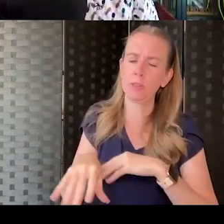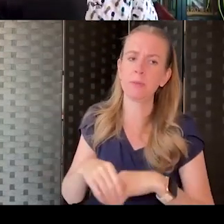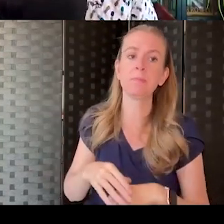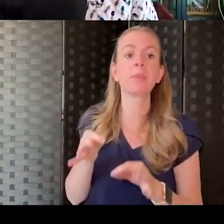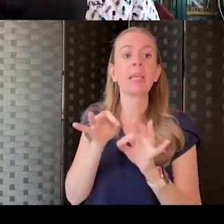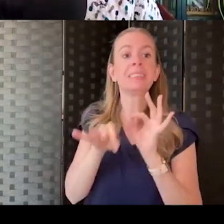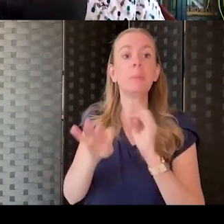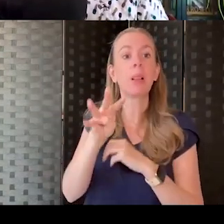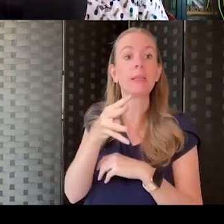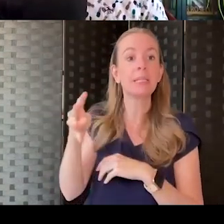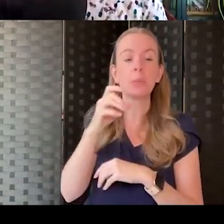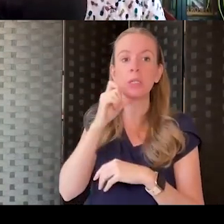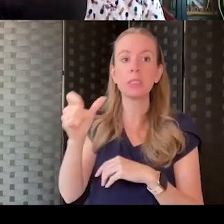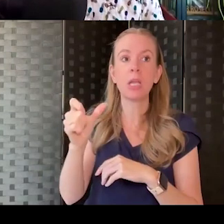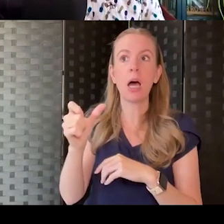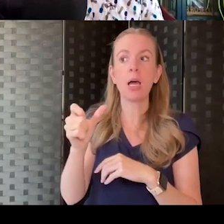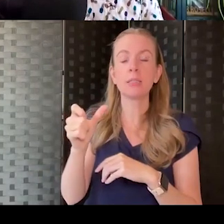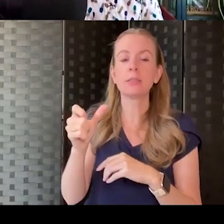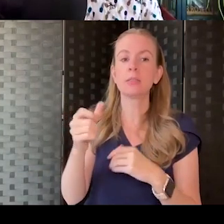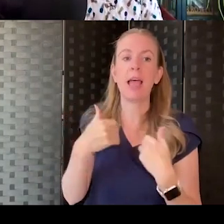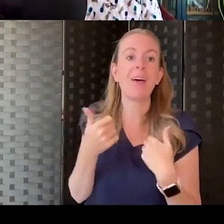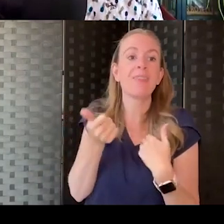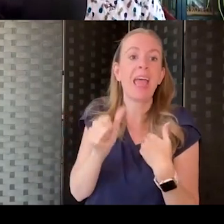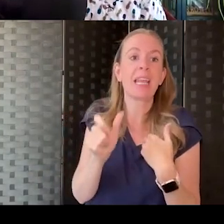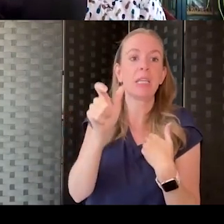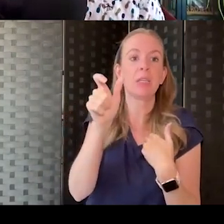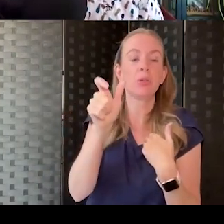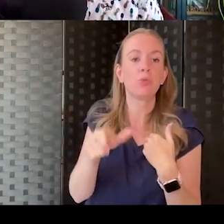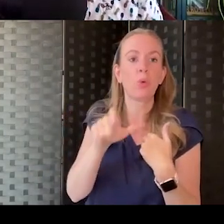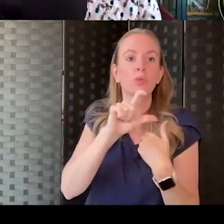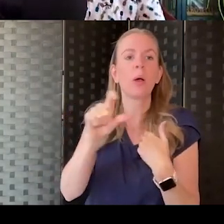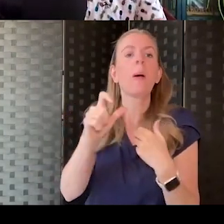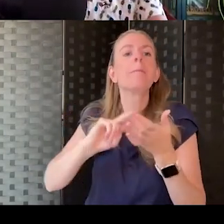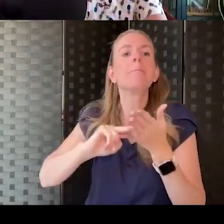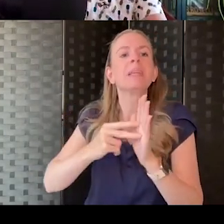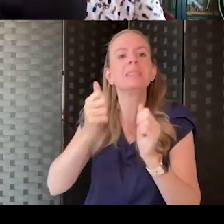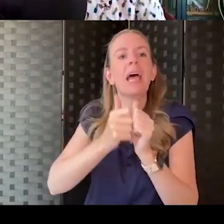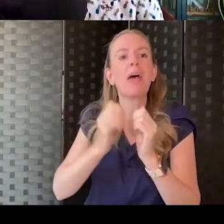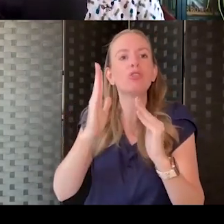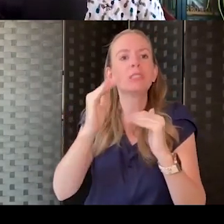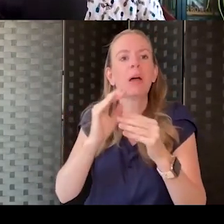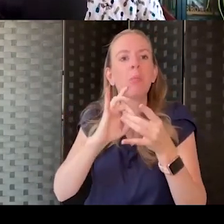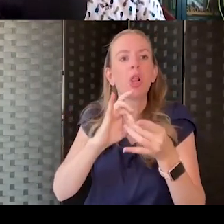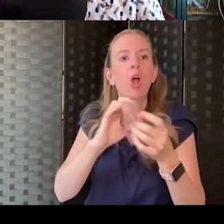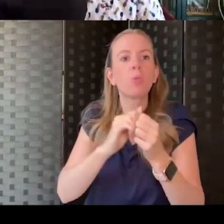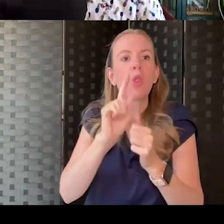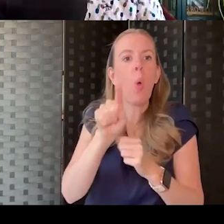does not span any rows or columns, as every cell belongs to one and only one row and column at a